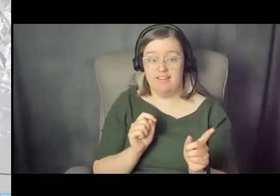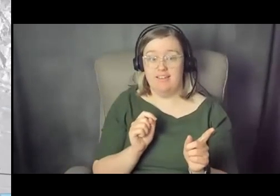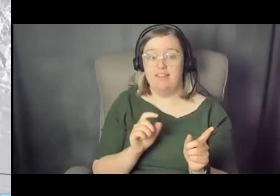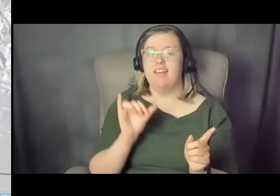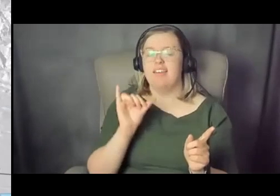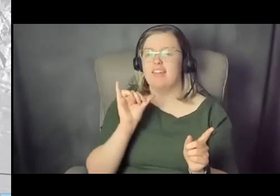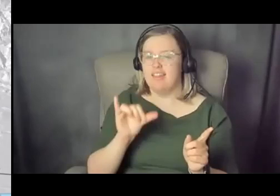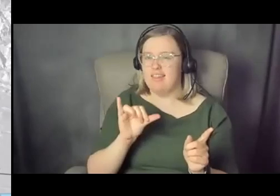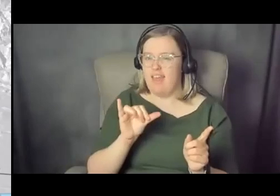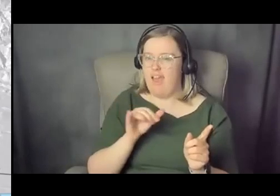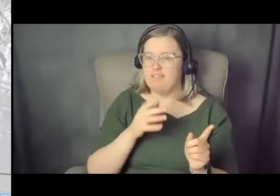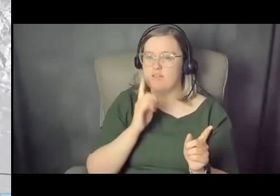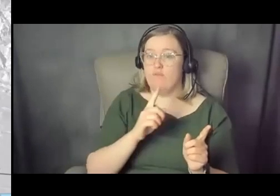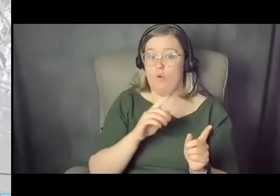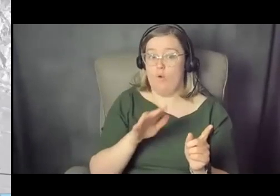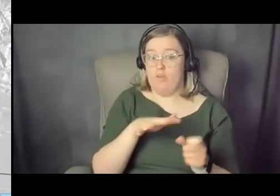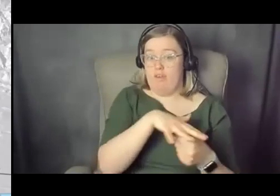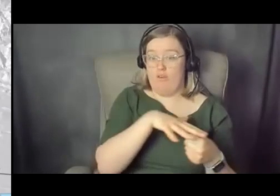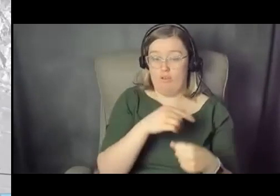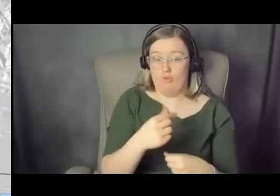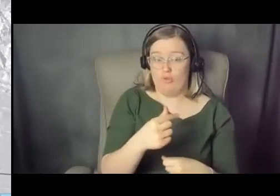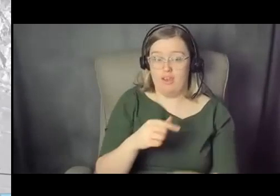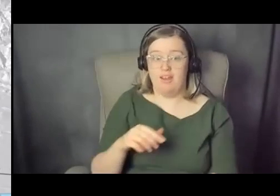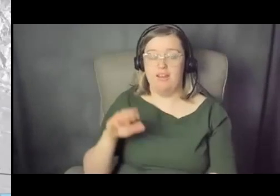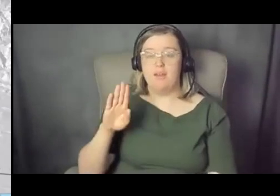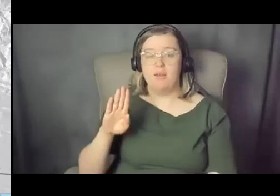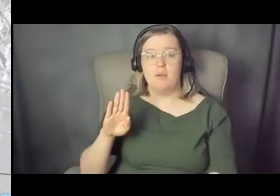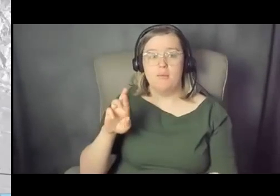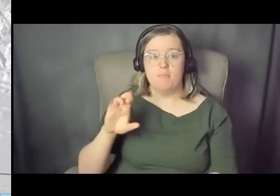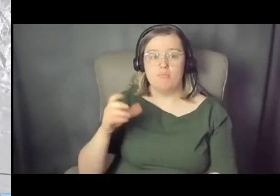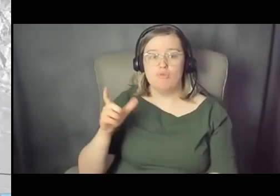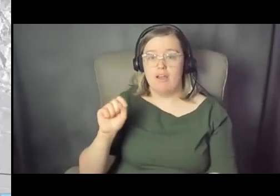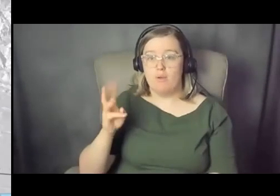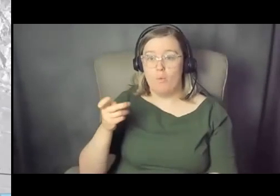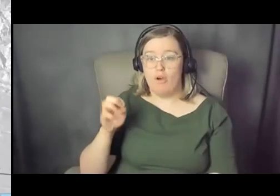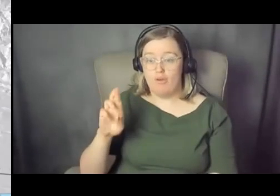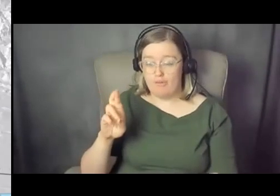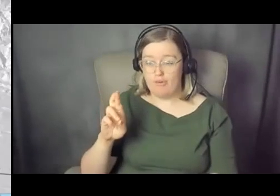area in green. Brightwater over here, is the treatment plant that serves this